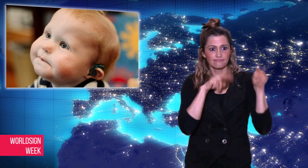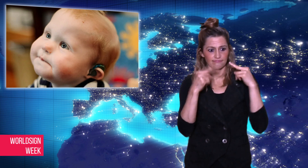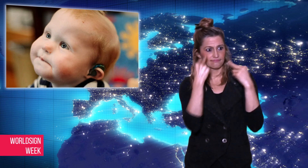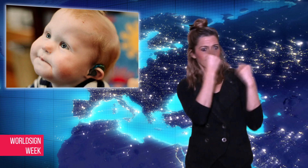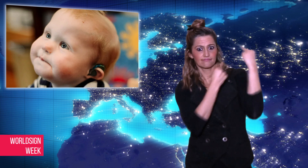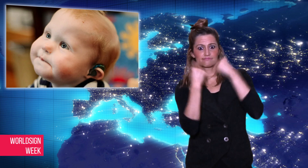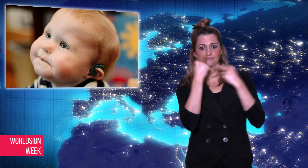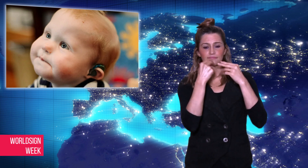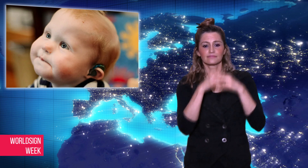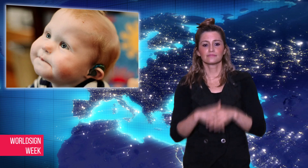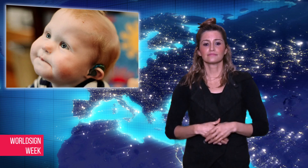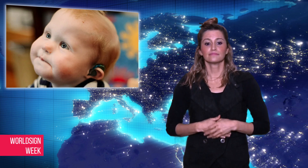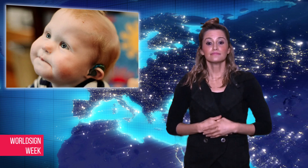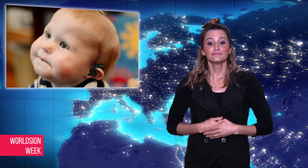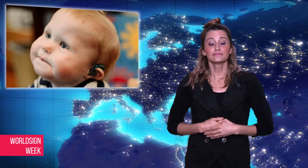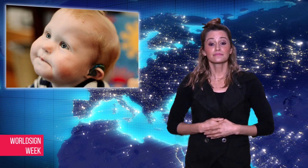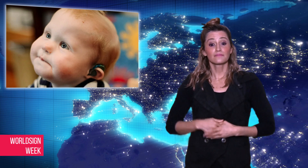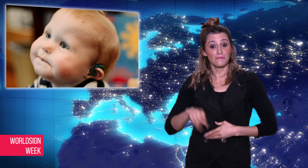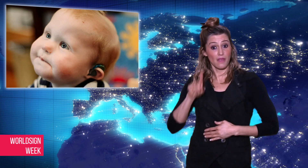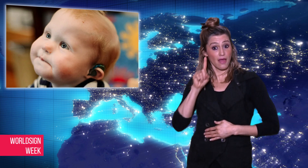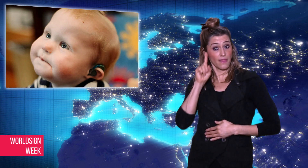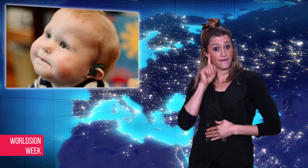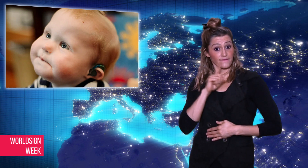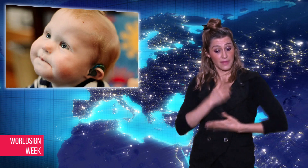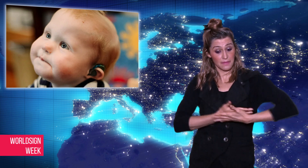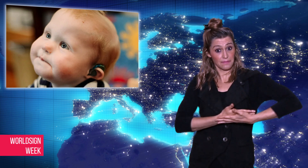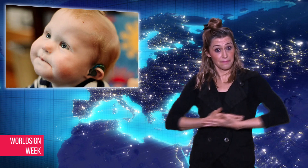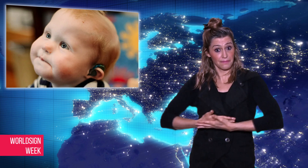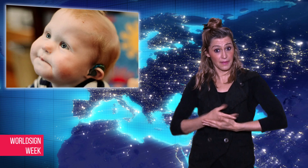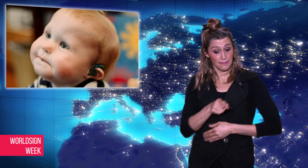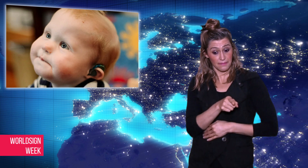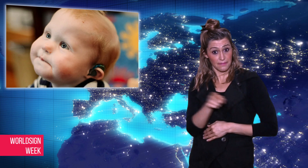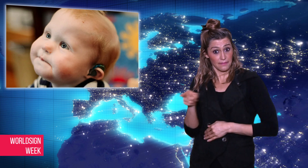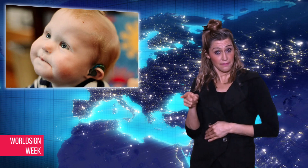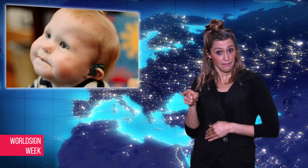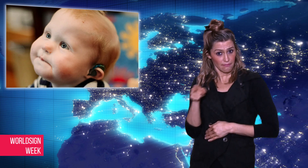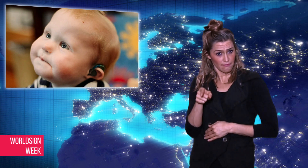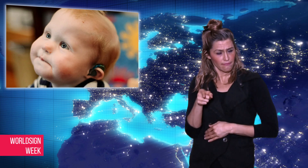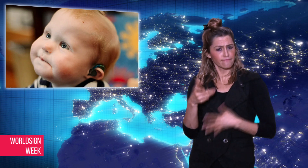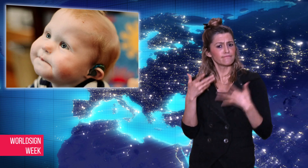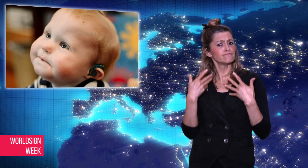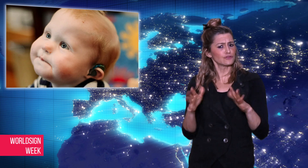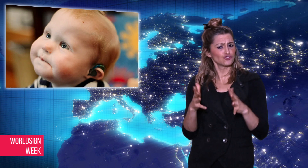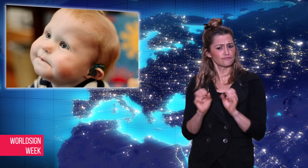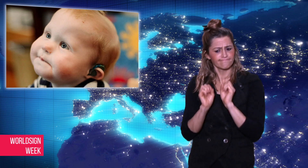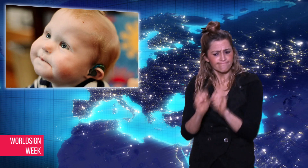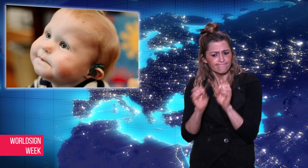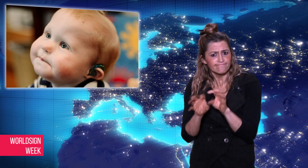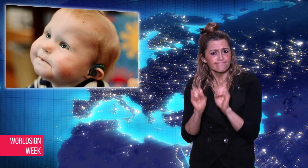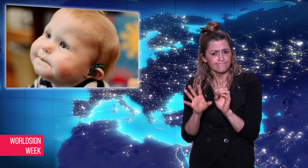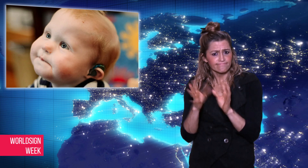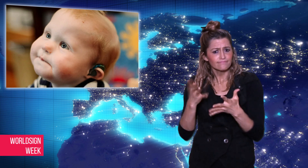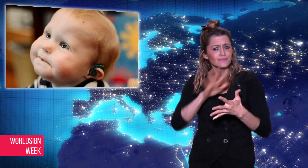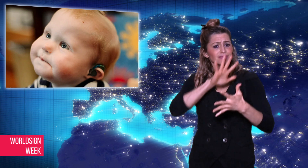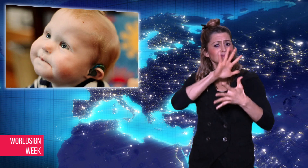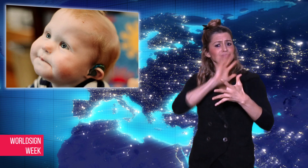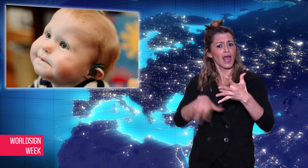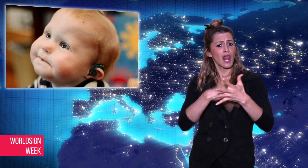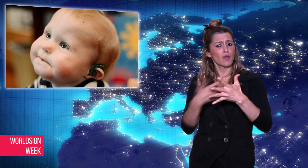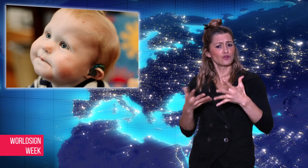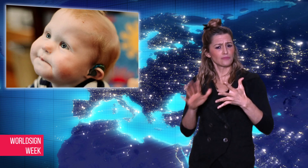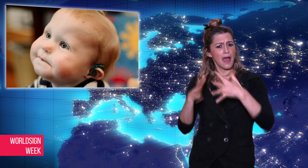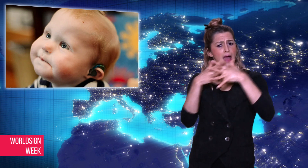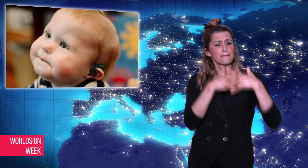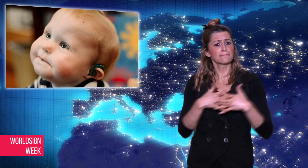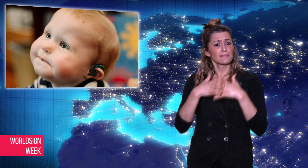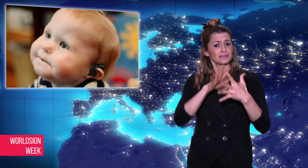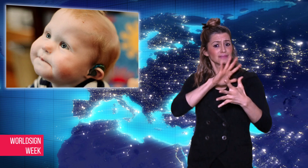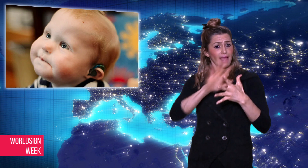helps Deaf infants communicate.